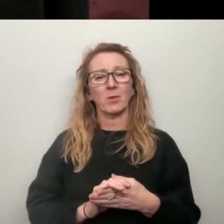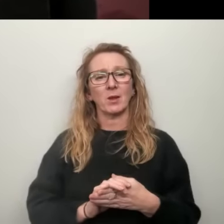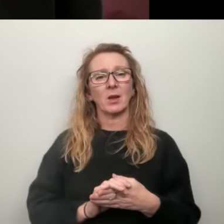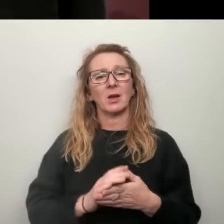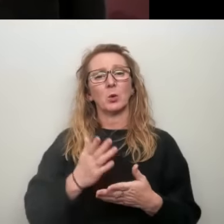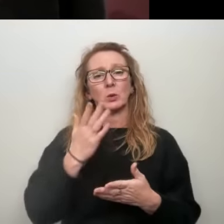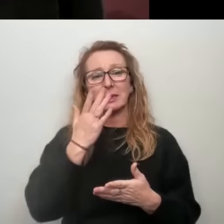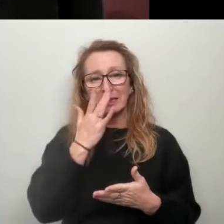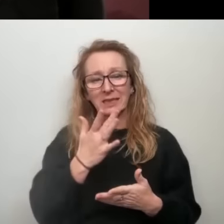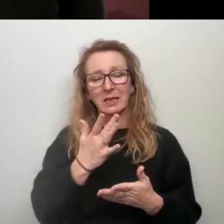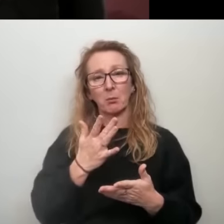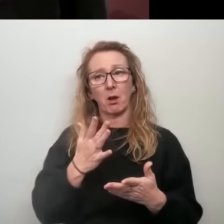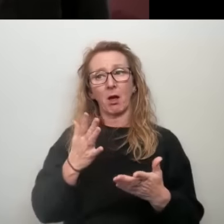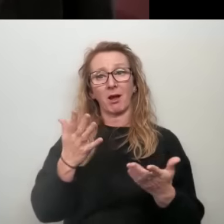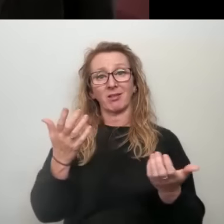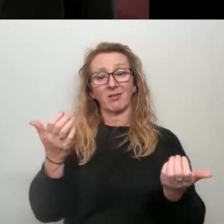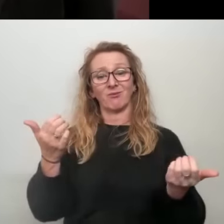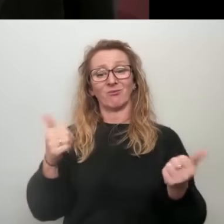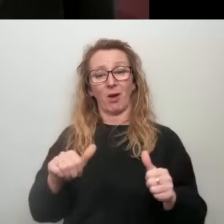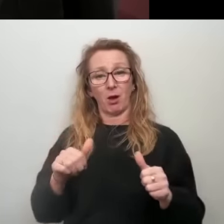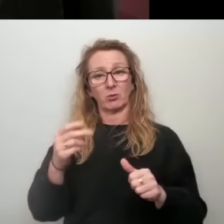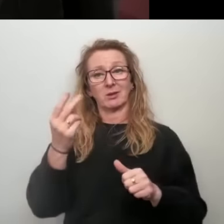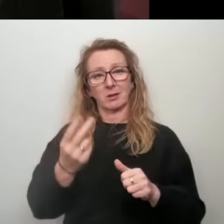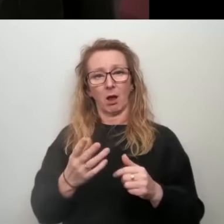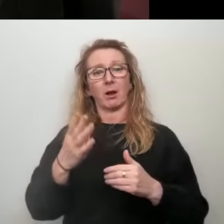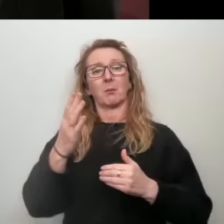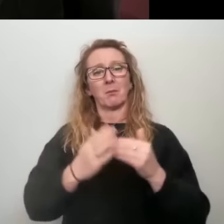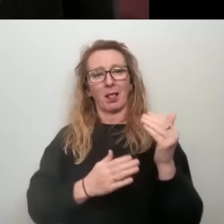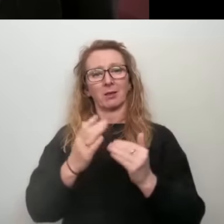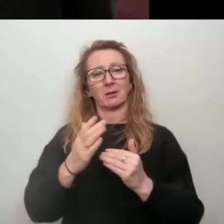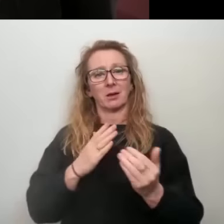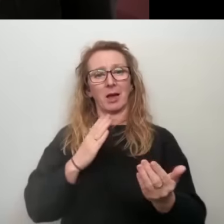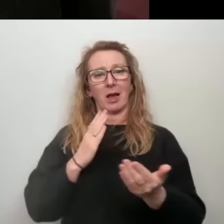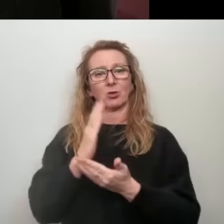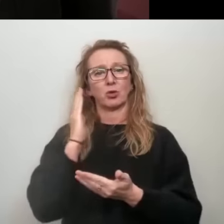the finished design as built was actually from Derby,